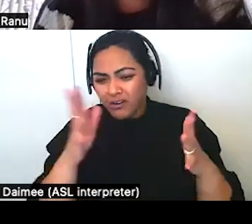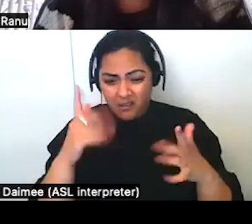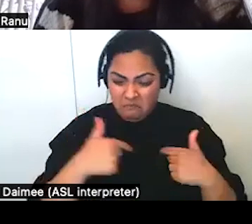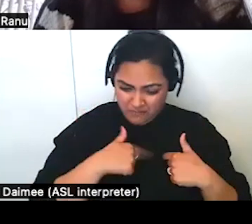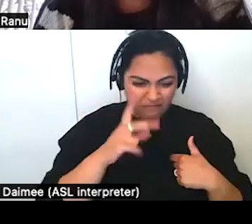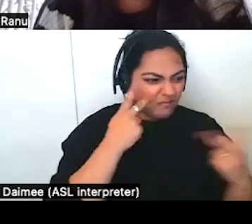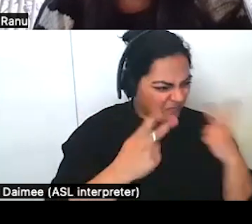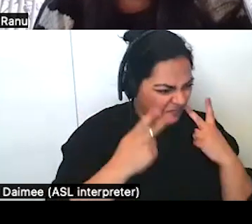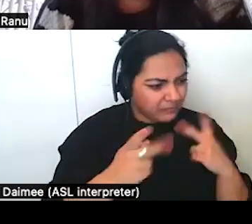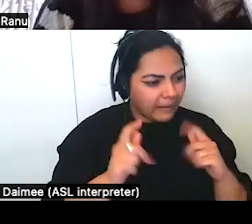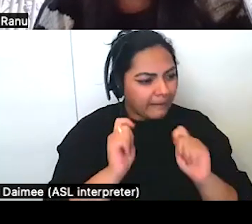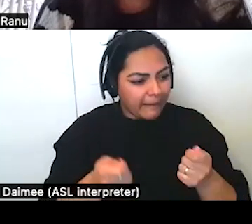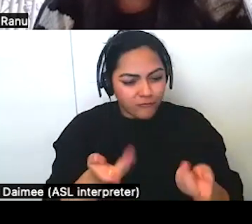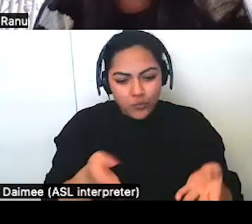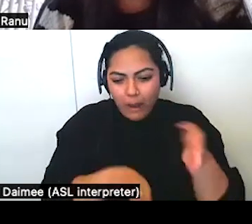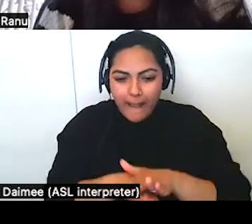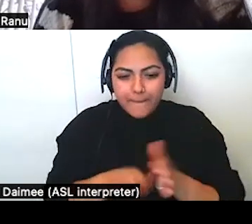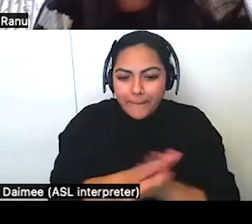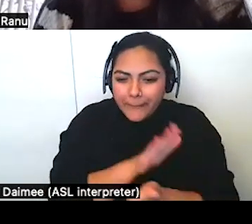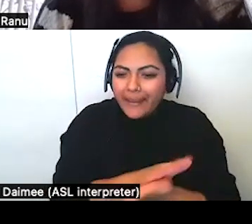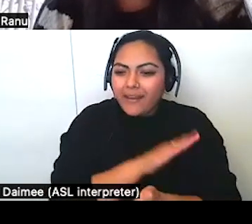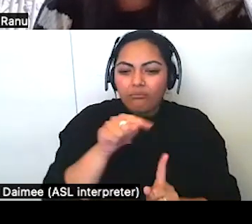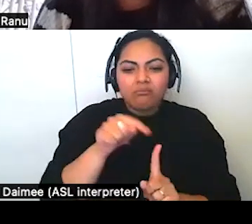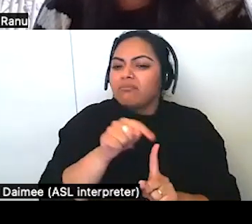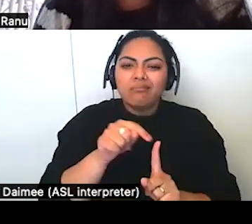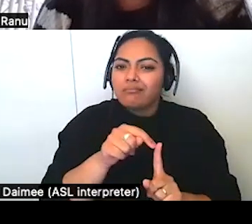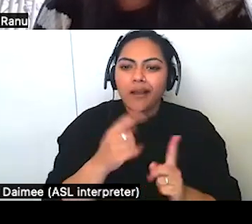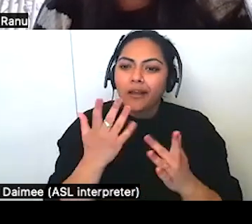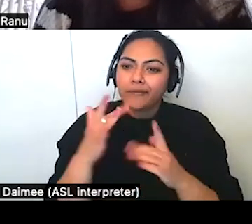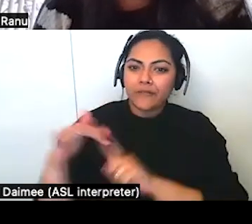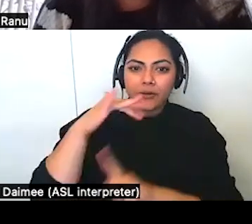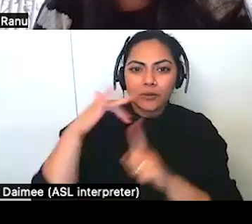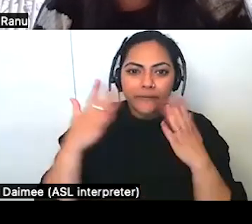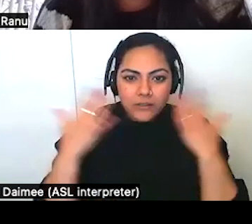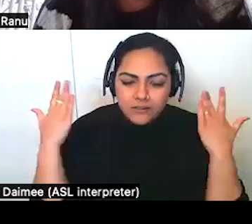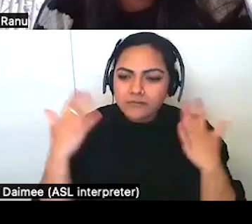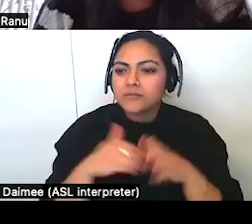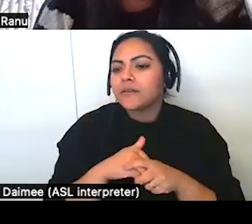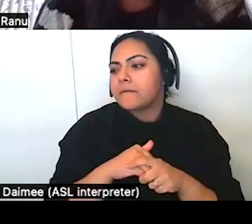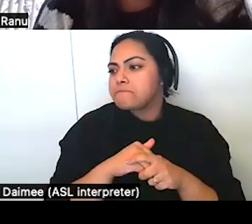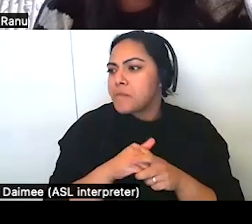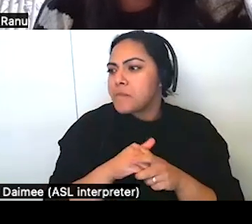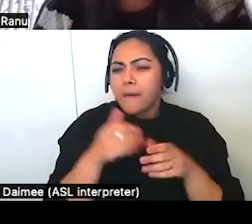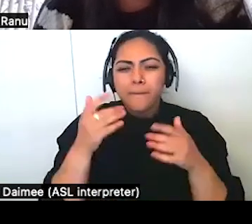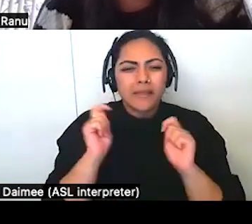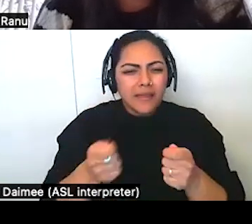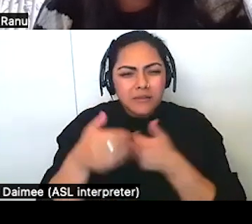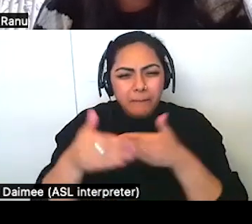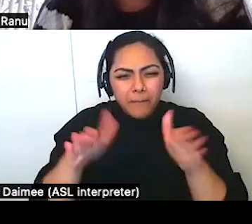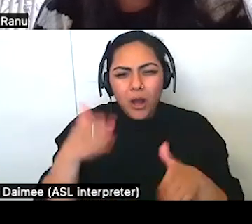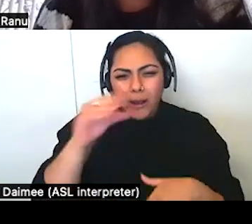across it on Instagram. I'm seeing that a lot of gift box companies are using this method of